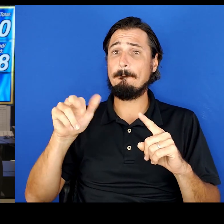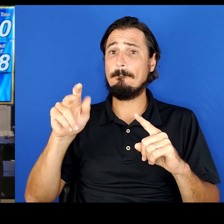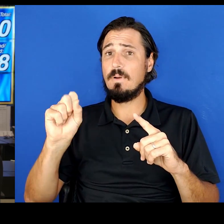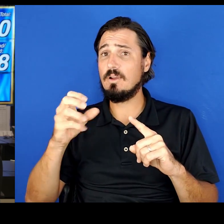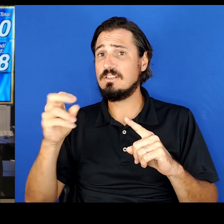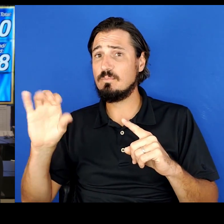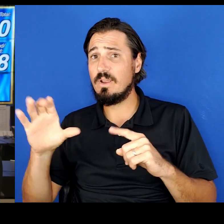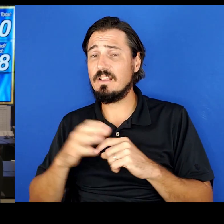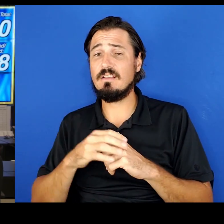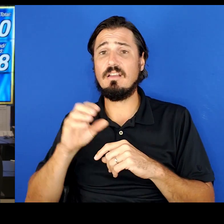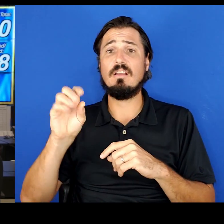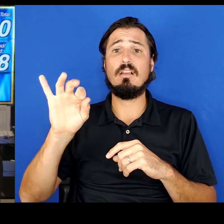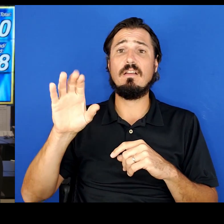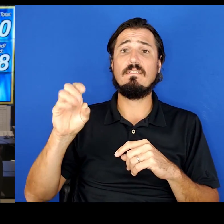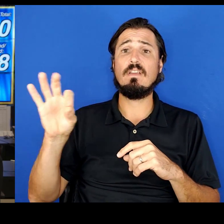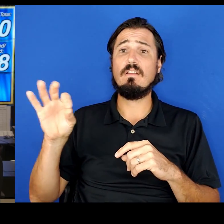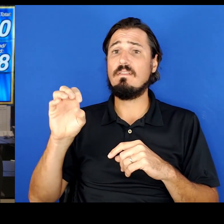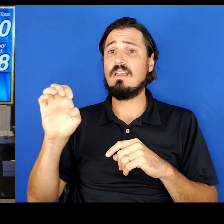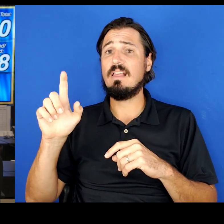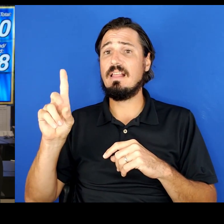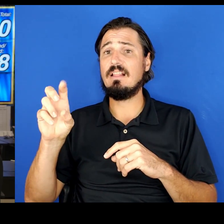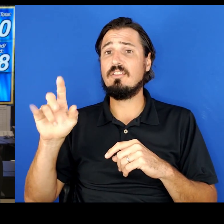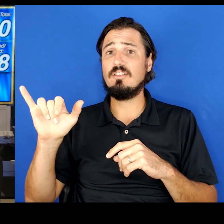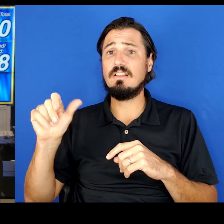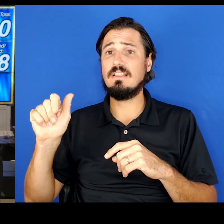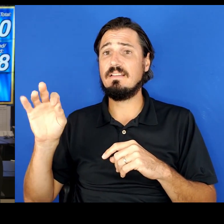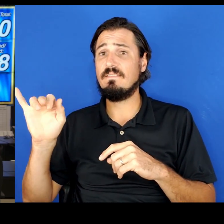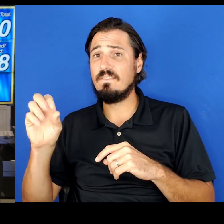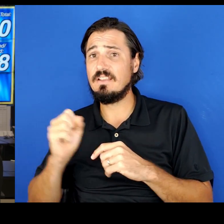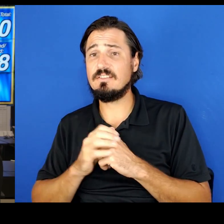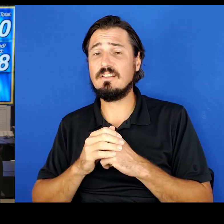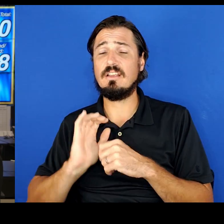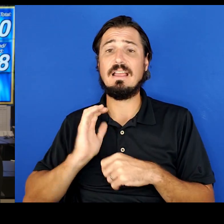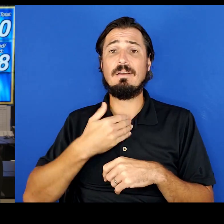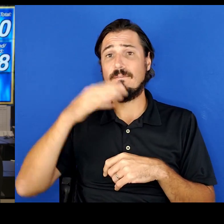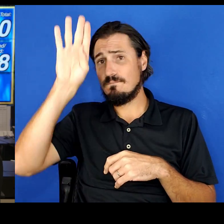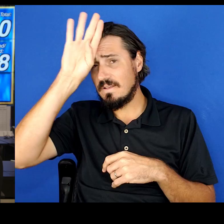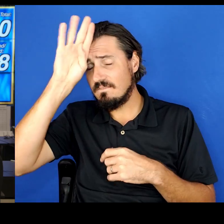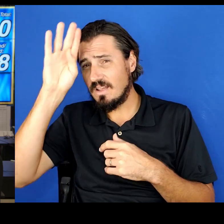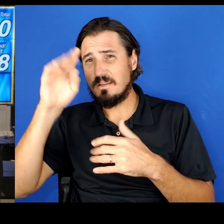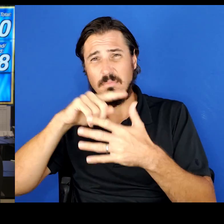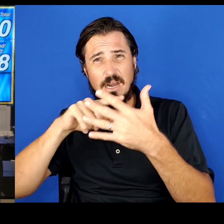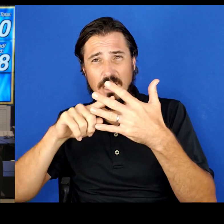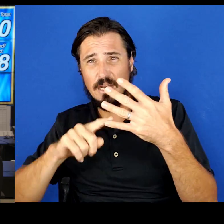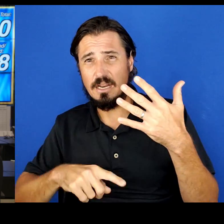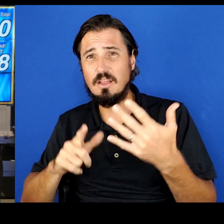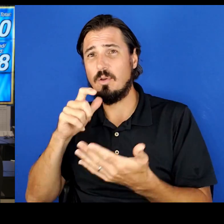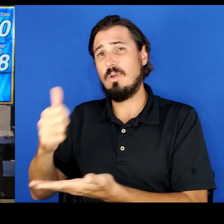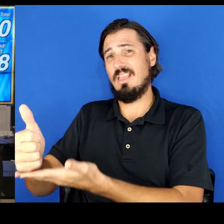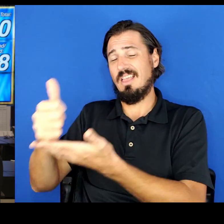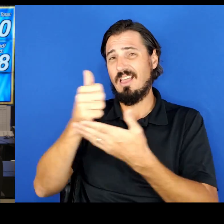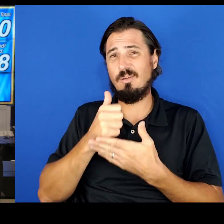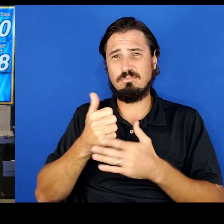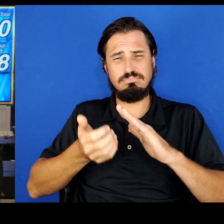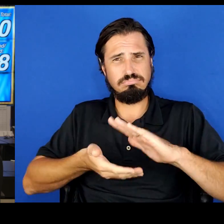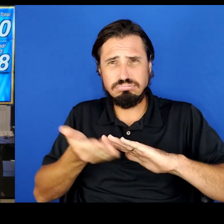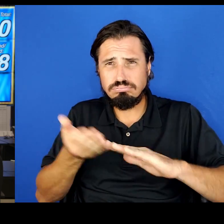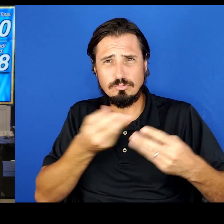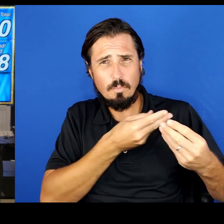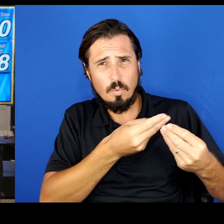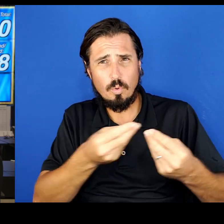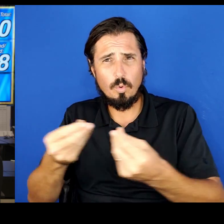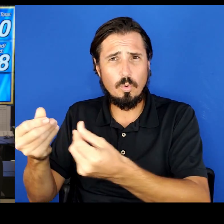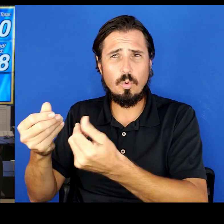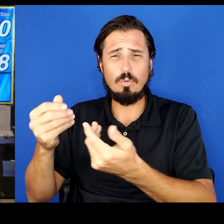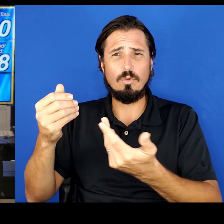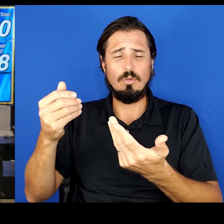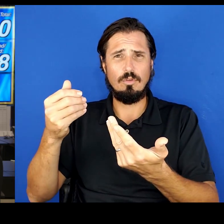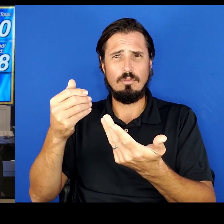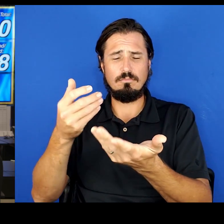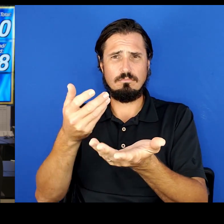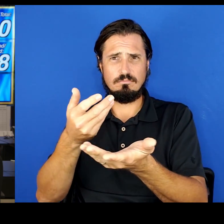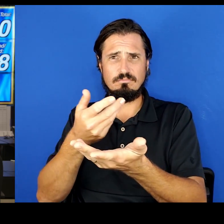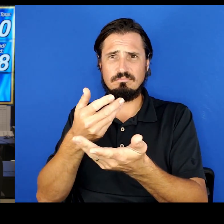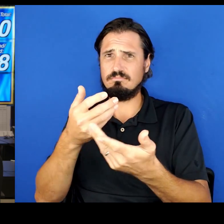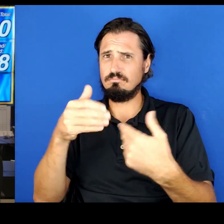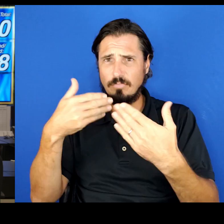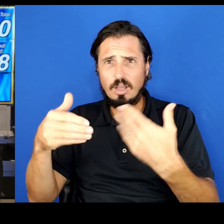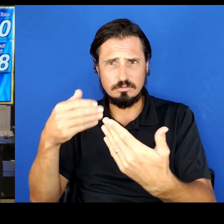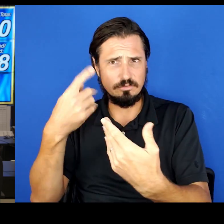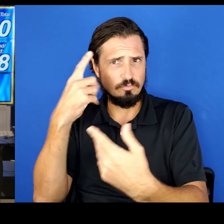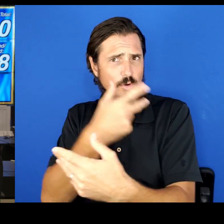Department, the Office of Elderly Affairs, and our firefighters for helping us to run a smooth operation at our Vaccine POD, or Point of Dispensing, at the Convention Hall.